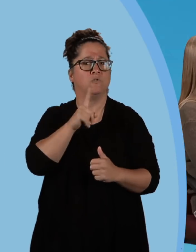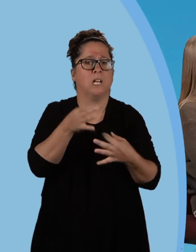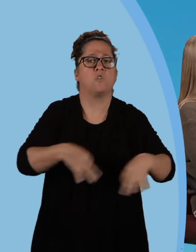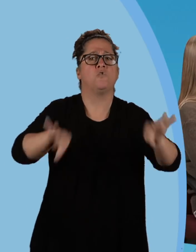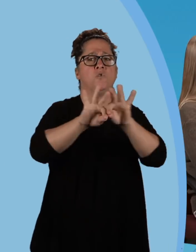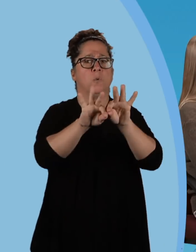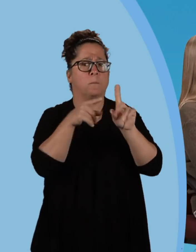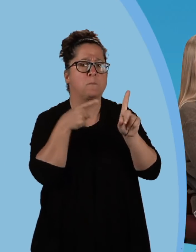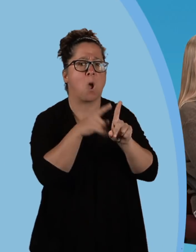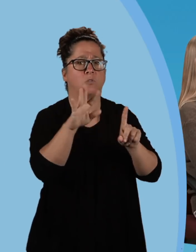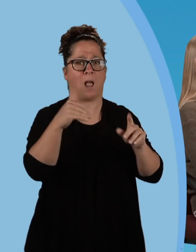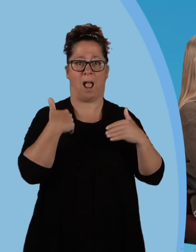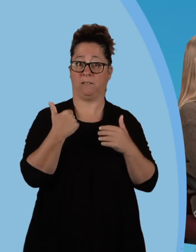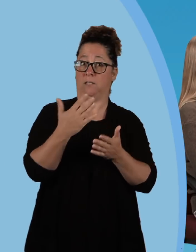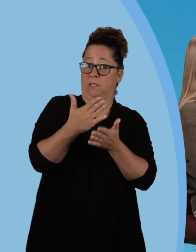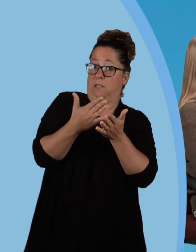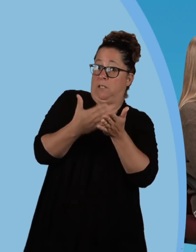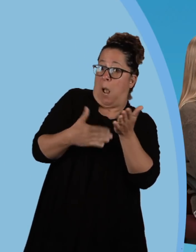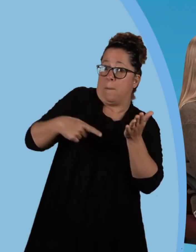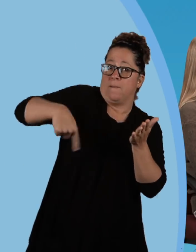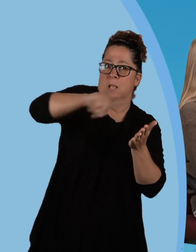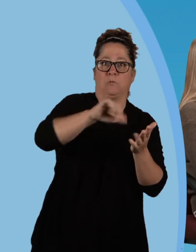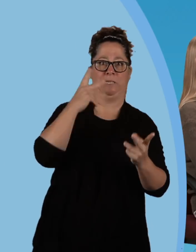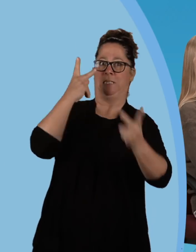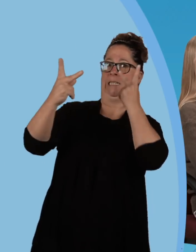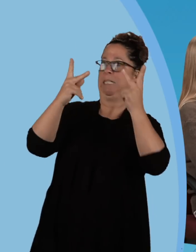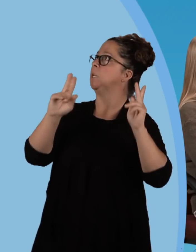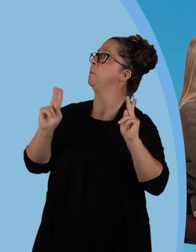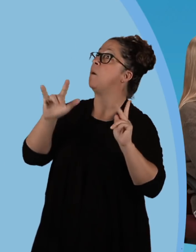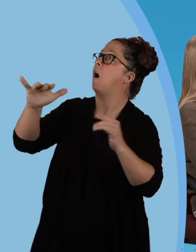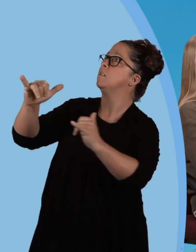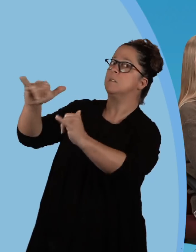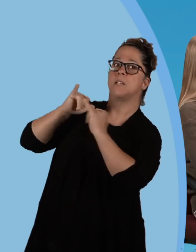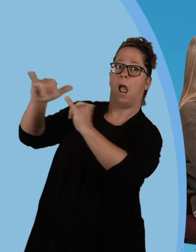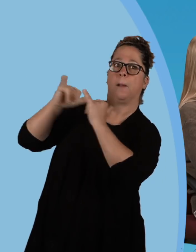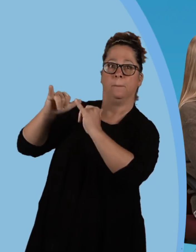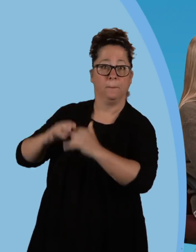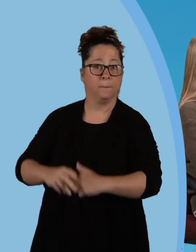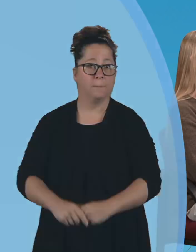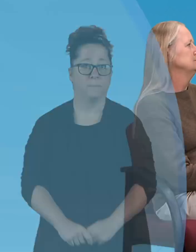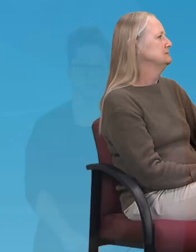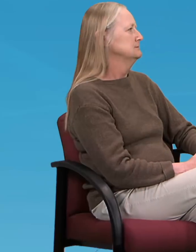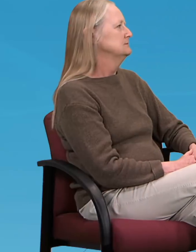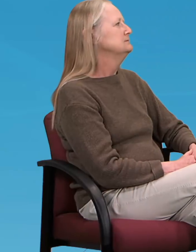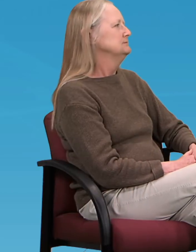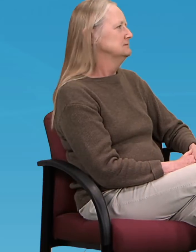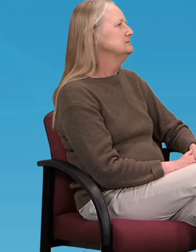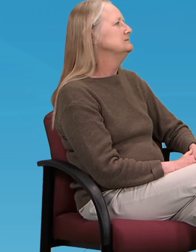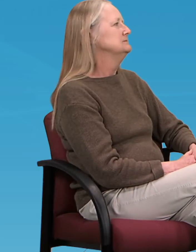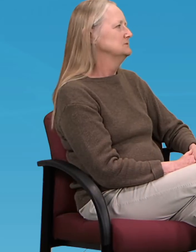I think that's critically important that they have some times that they get to see people who are like them.